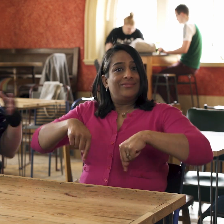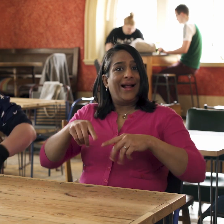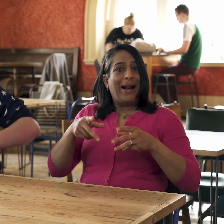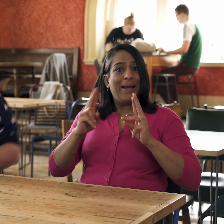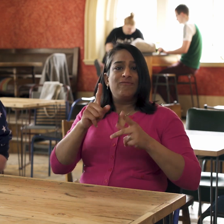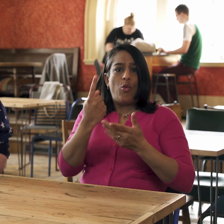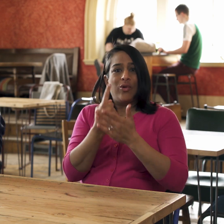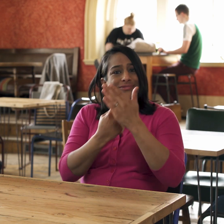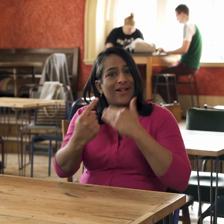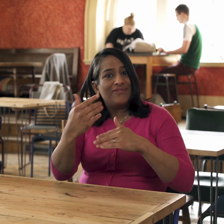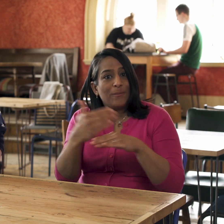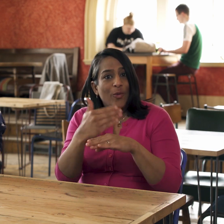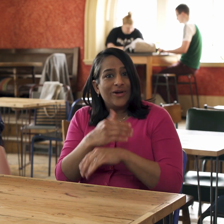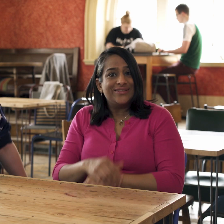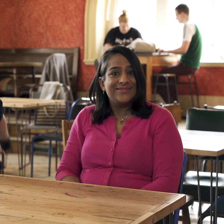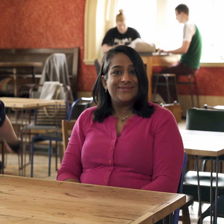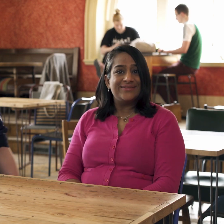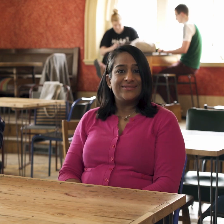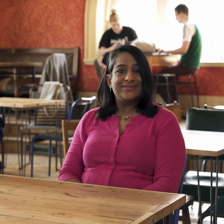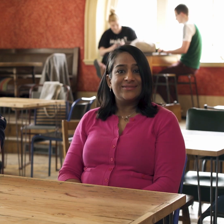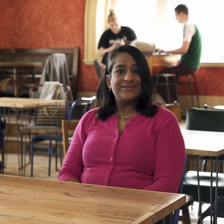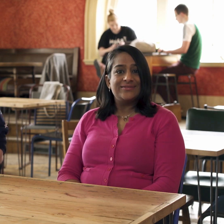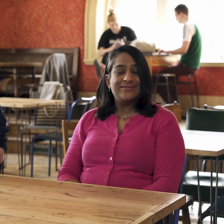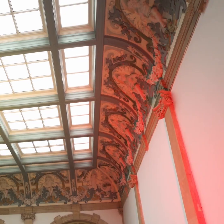which is for self- employed people. biscuit, and cats